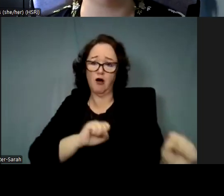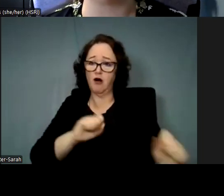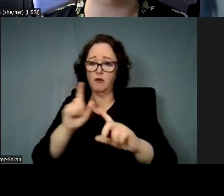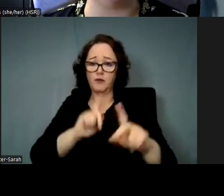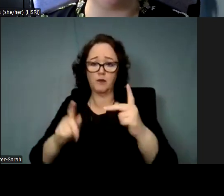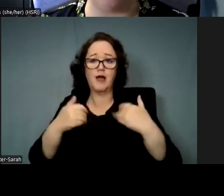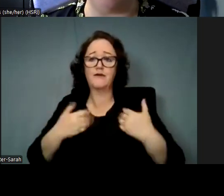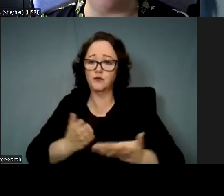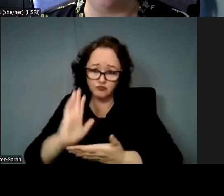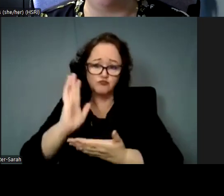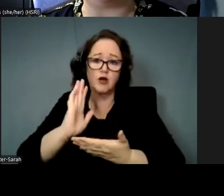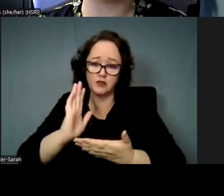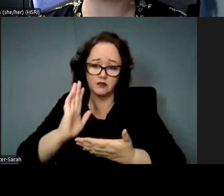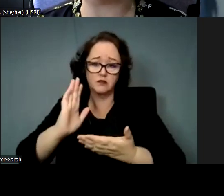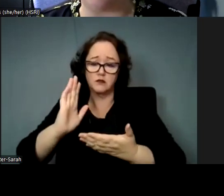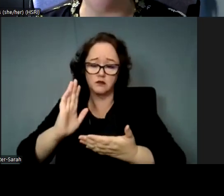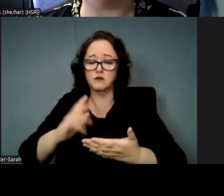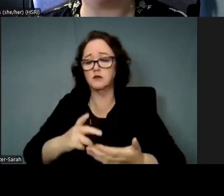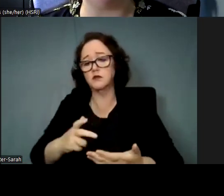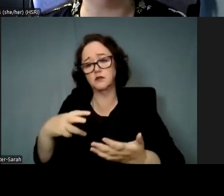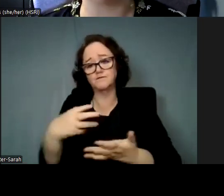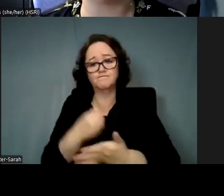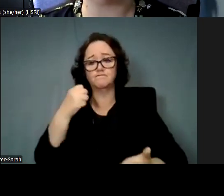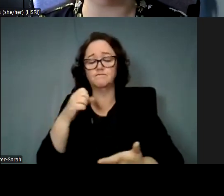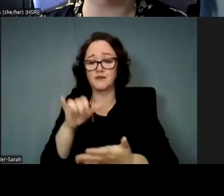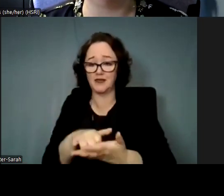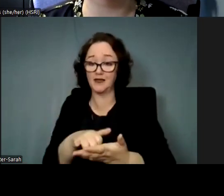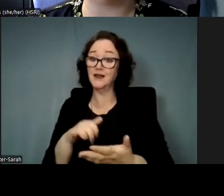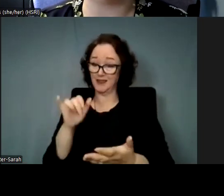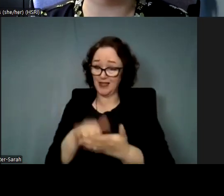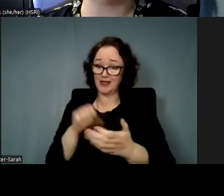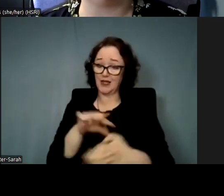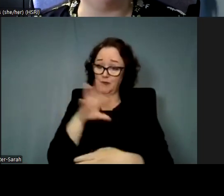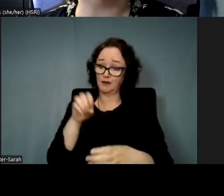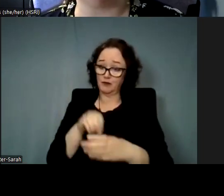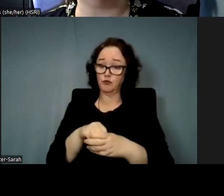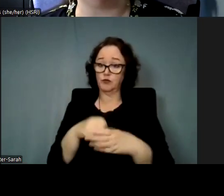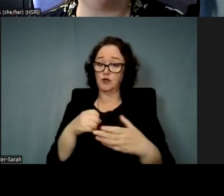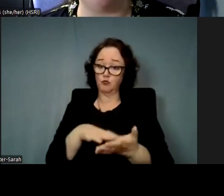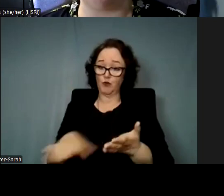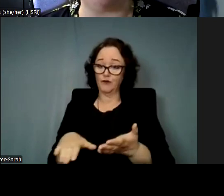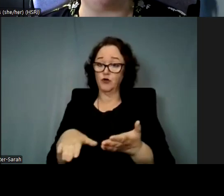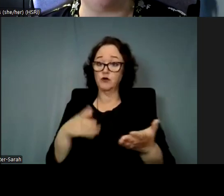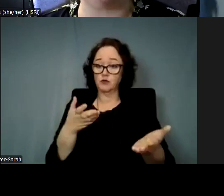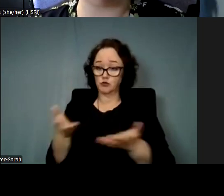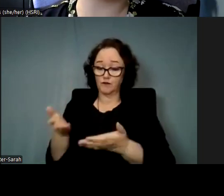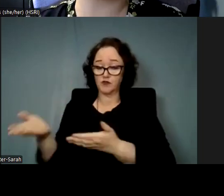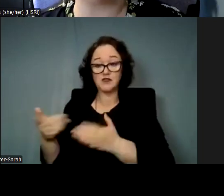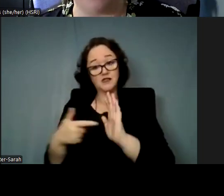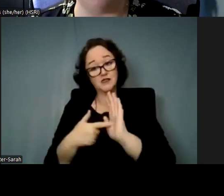types of things can be included in waiver services. Like providing fencing, so that people can actually go outside